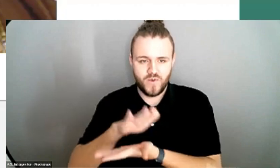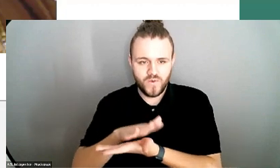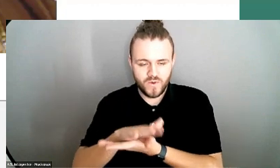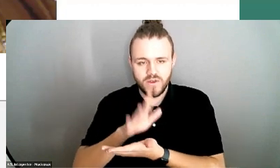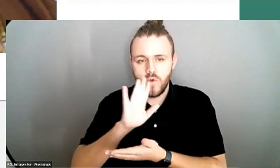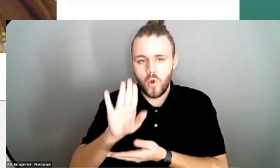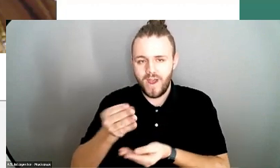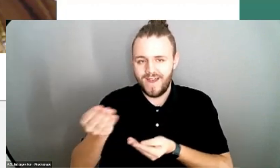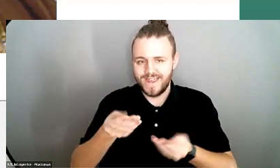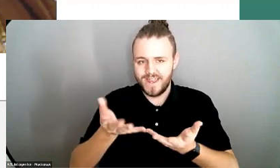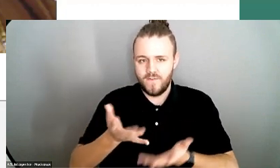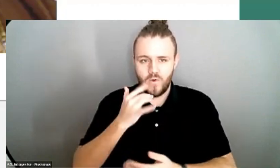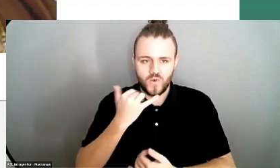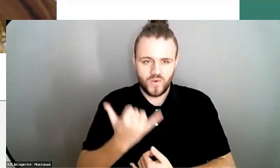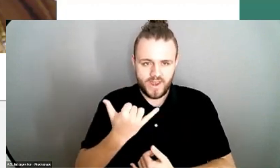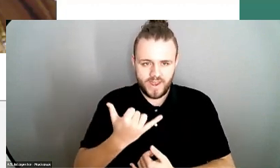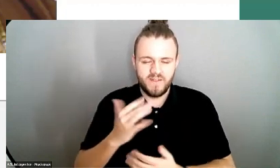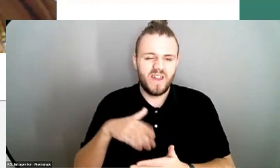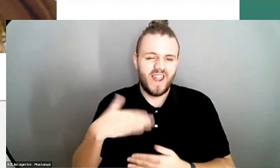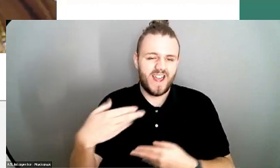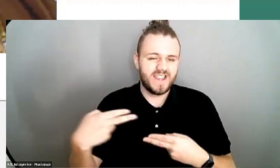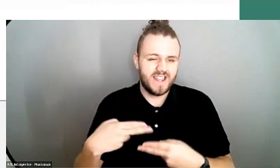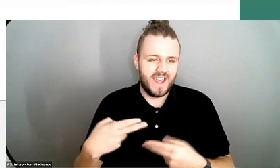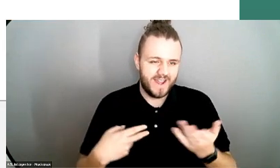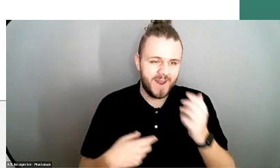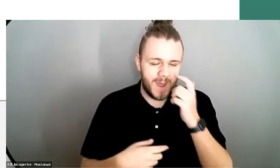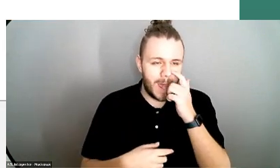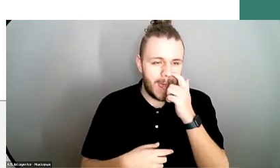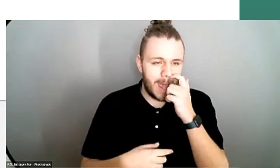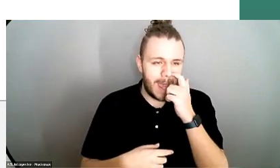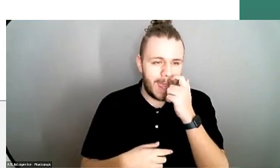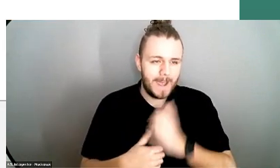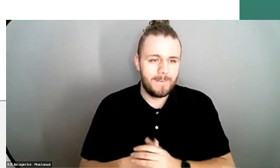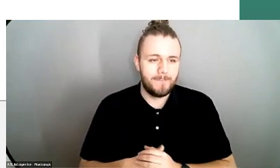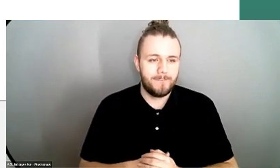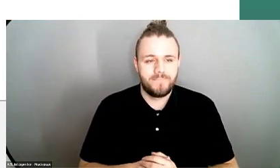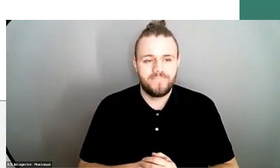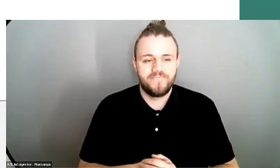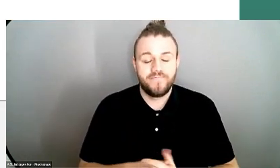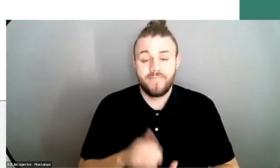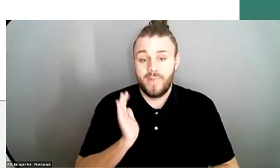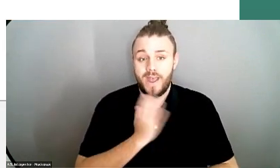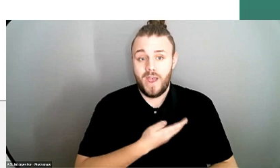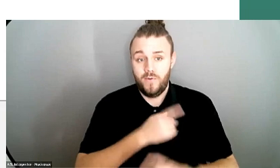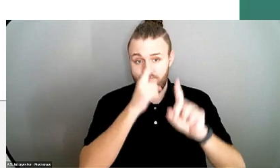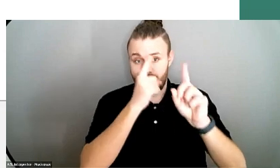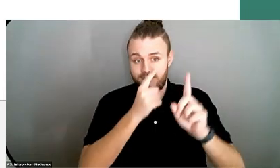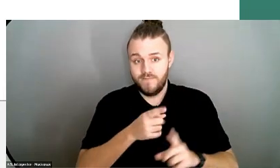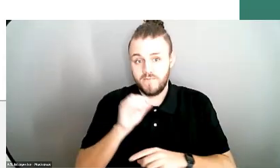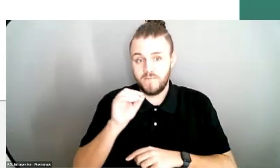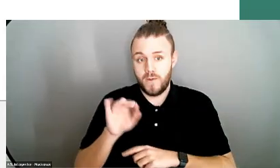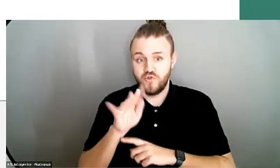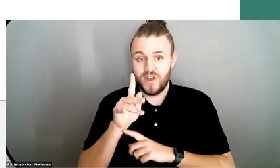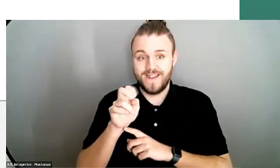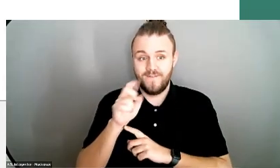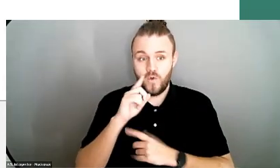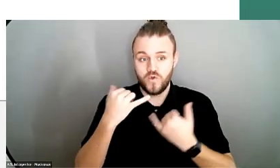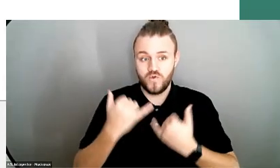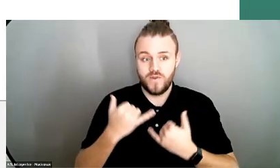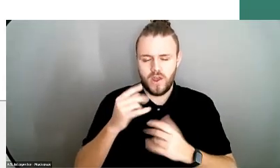today. Next slide, please. Our learning objectives for today, what we hope you come away from